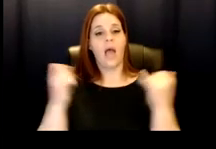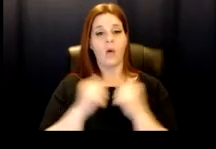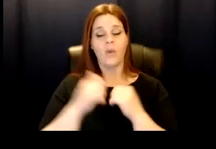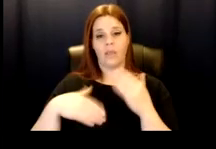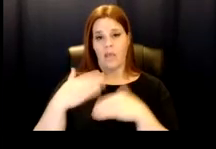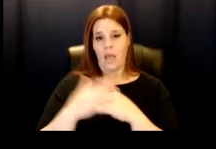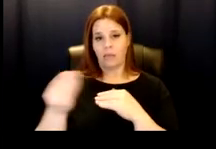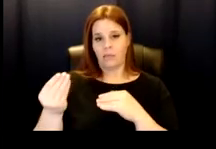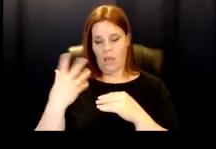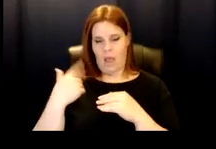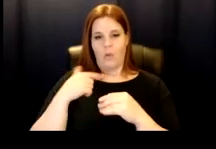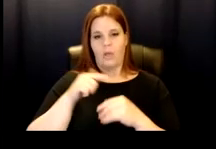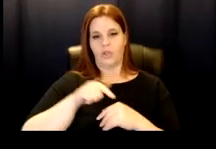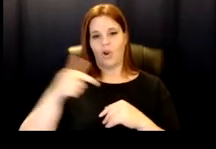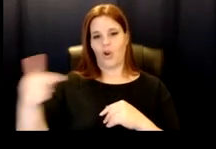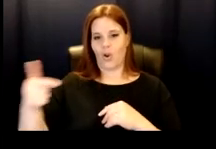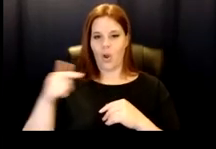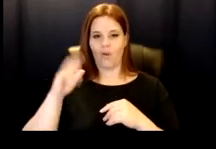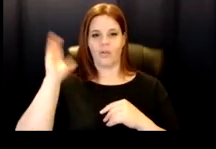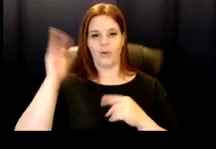over the presentation to my colleague Ann Deschamps.